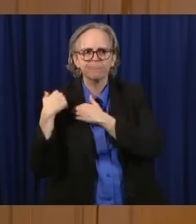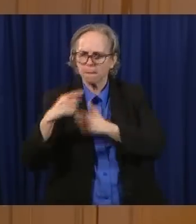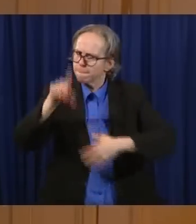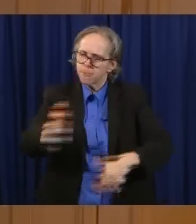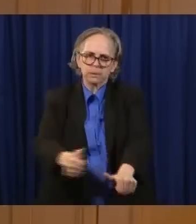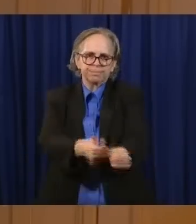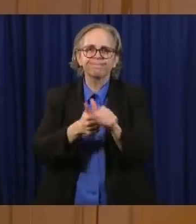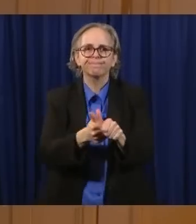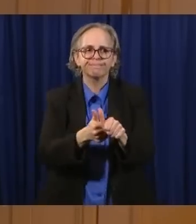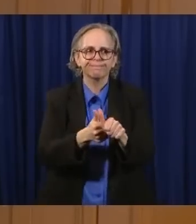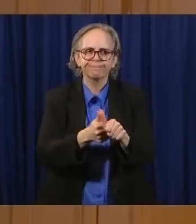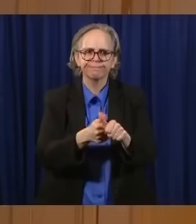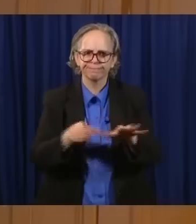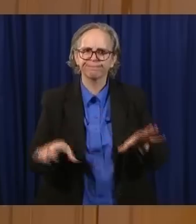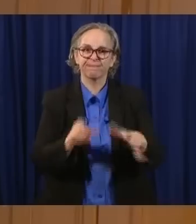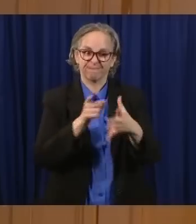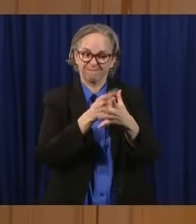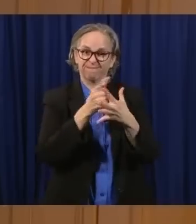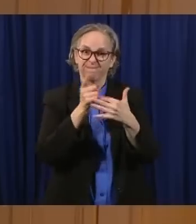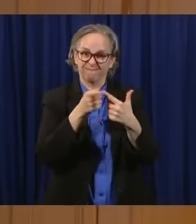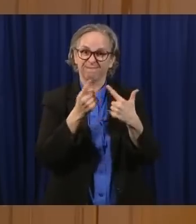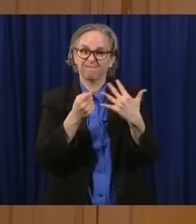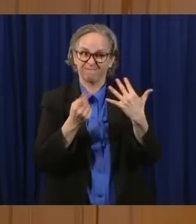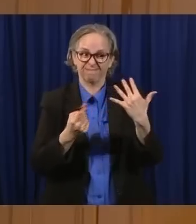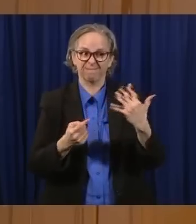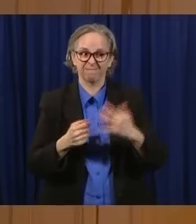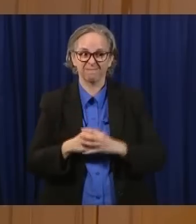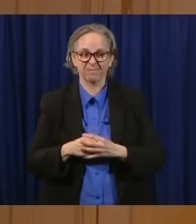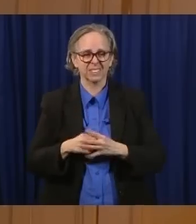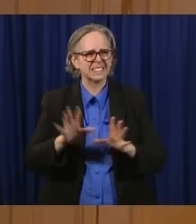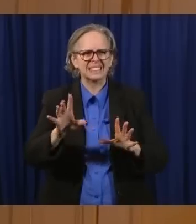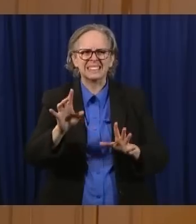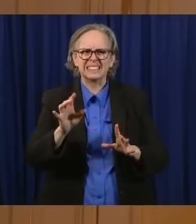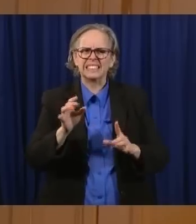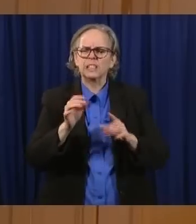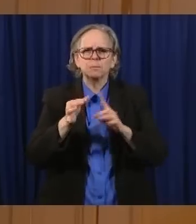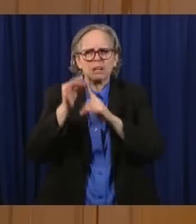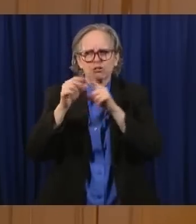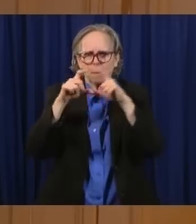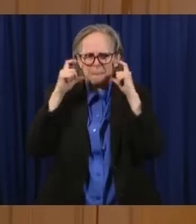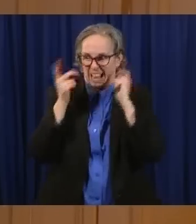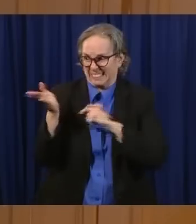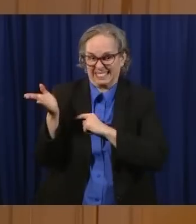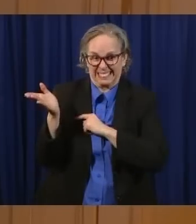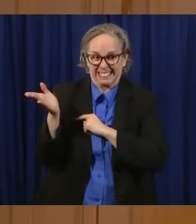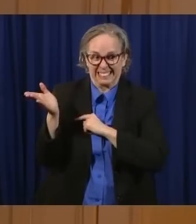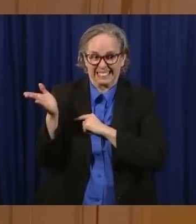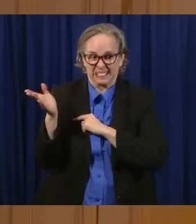ACTIVITIES IT WILL INCREASE OUR CHANCE OF SPREADING INFECTIONS,